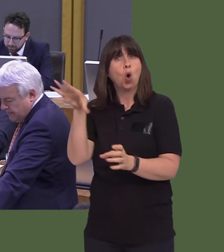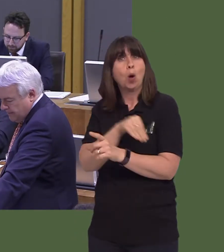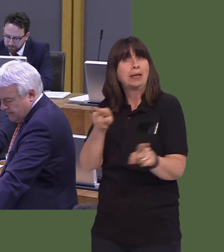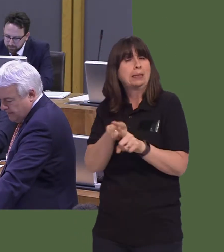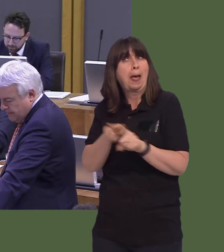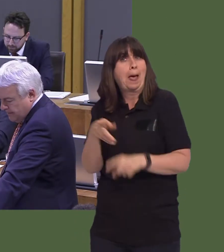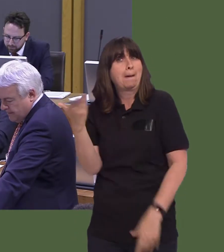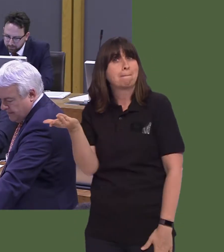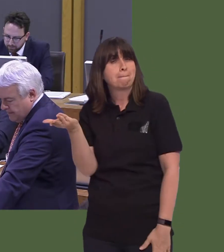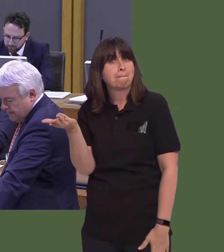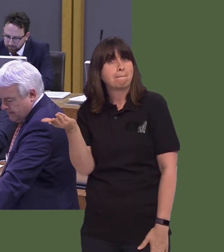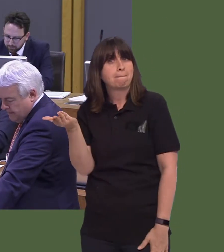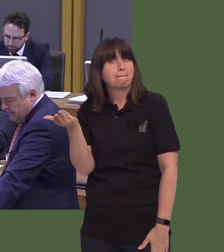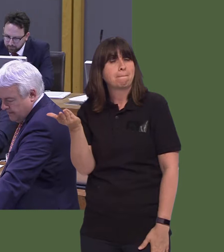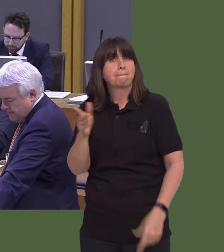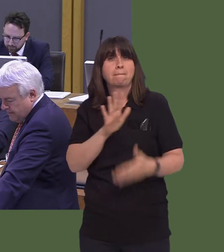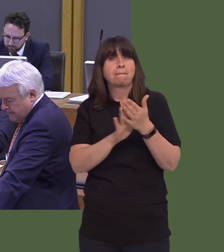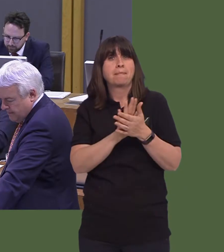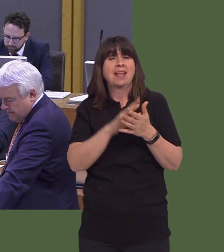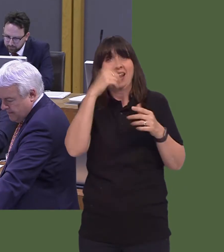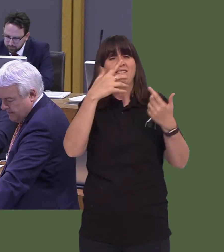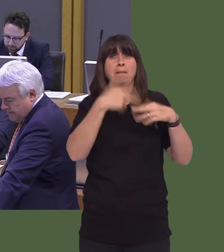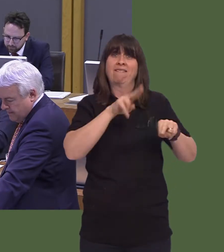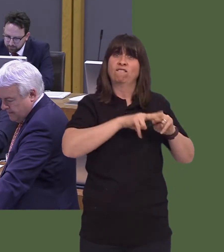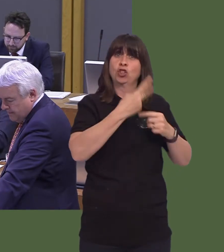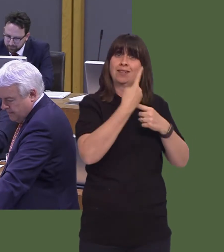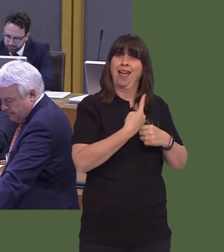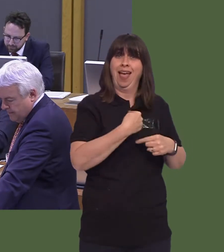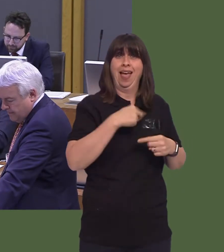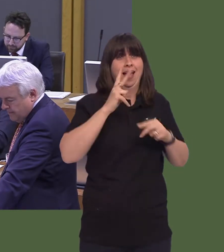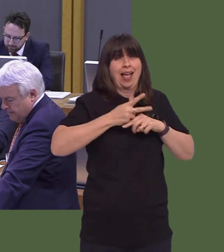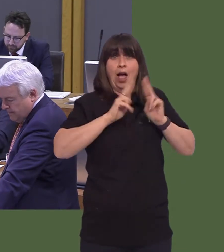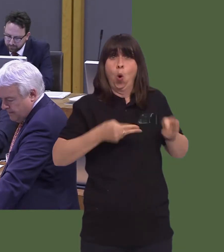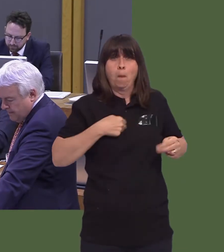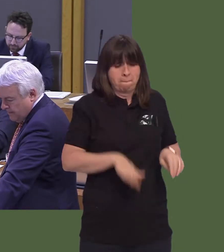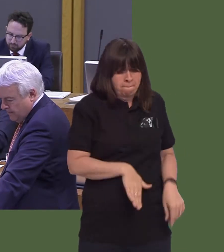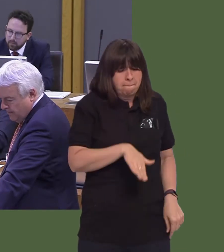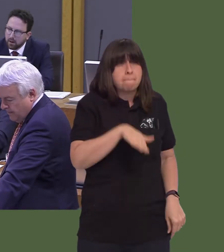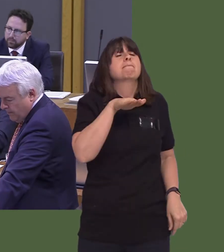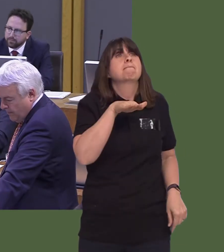provide this exemption to care leavers to ensure that care leavers in Wales can access the support wherever they live?